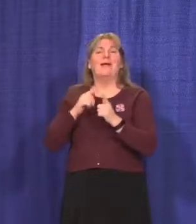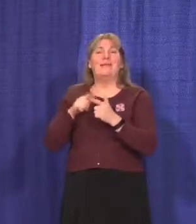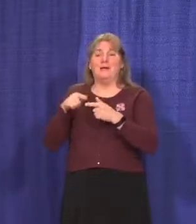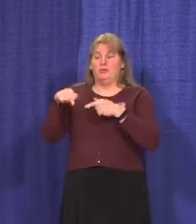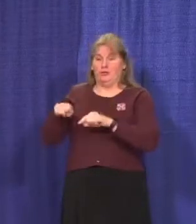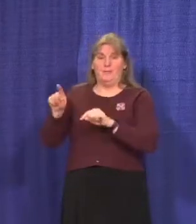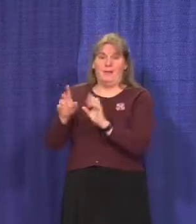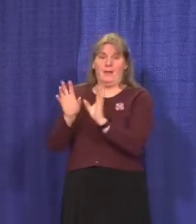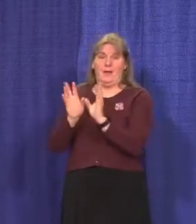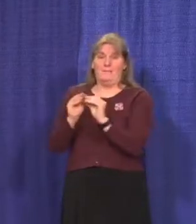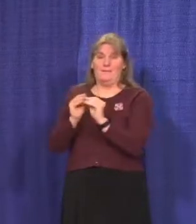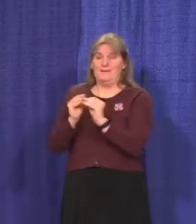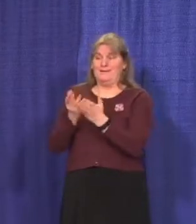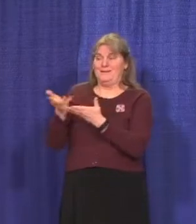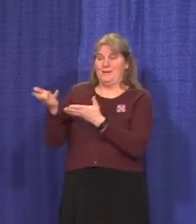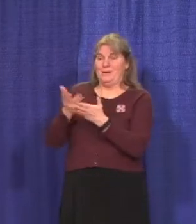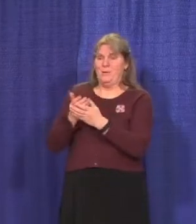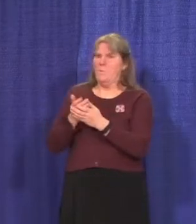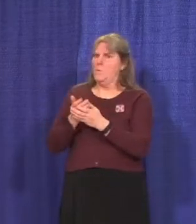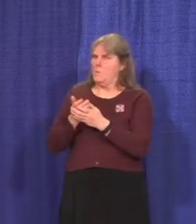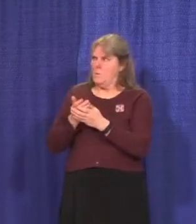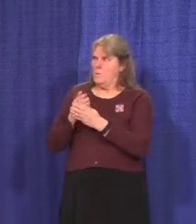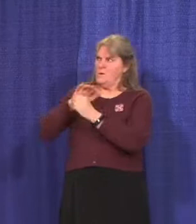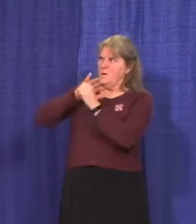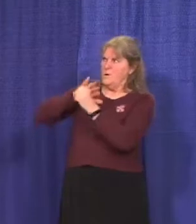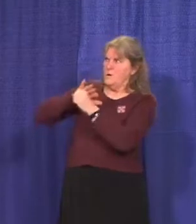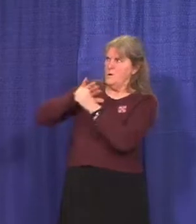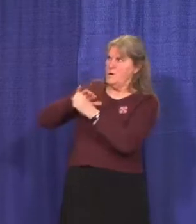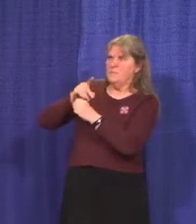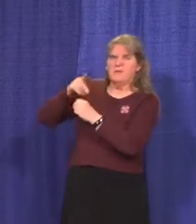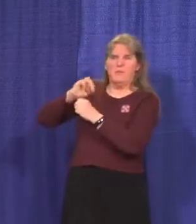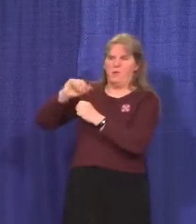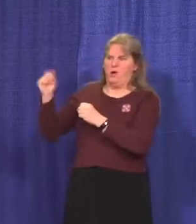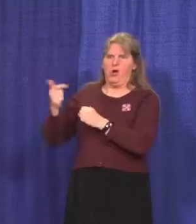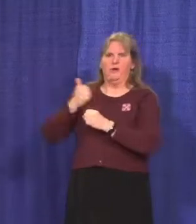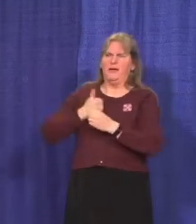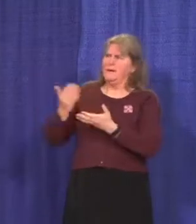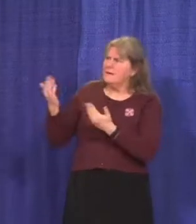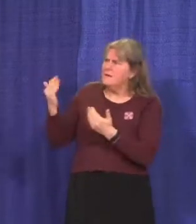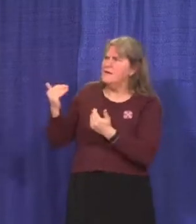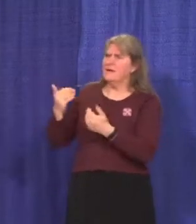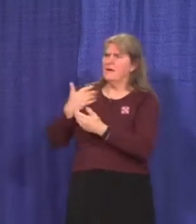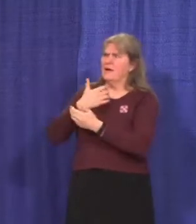You can imagine the pressure the Prime Minister is under with all the premiers expecting and